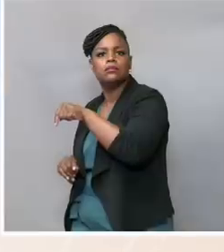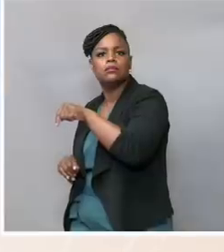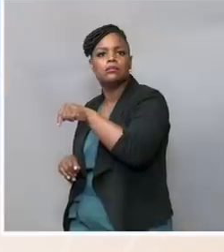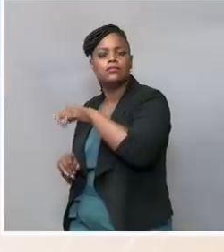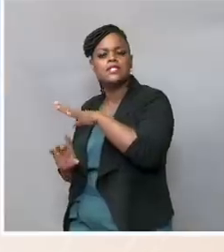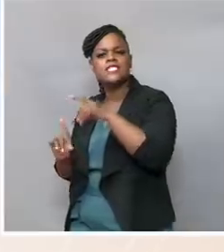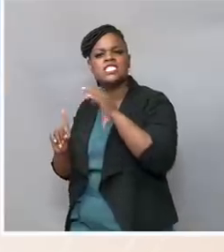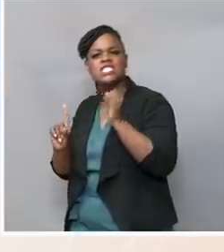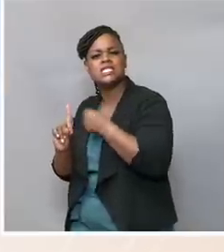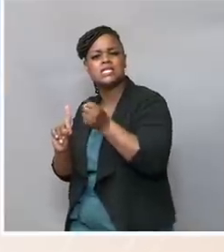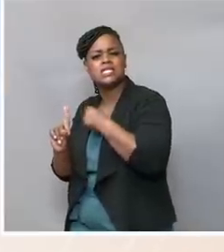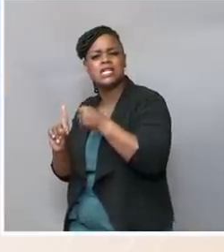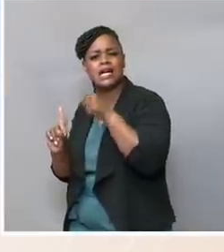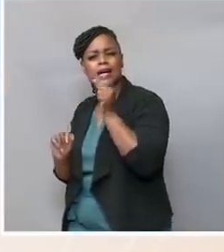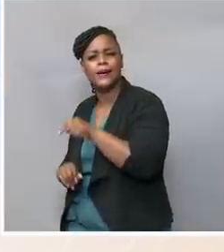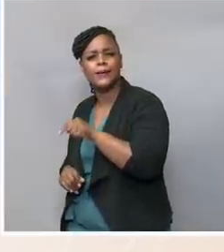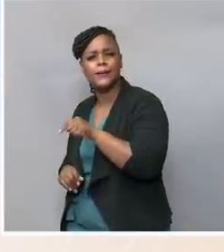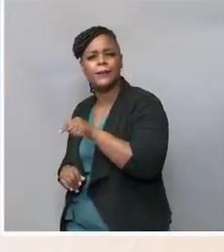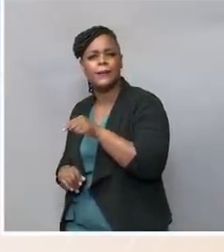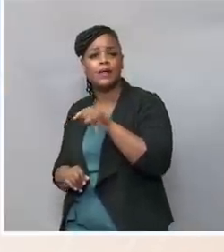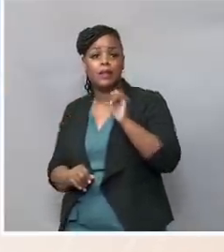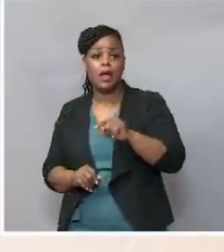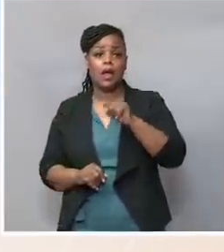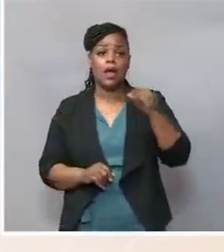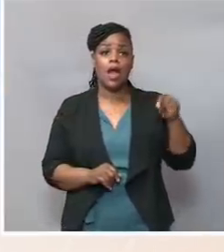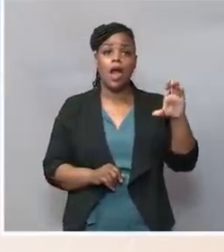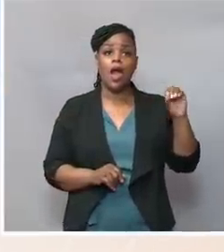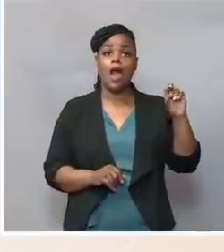Those confederates returned Henry to his enslaver,